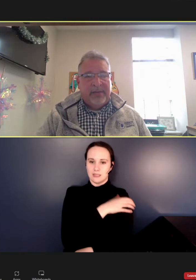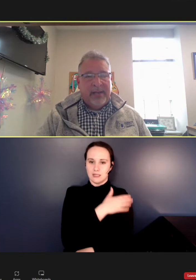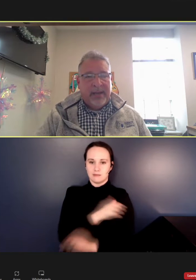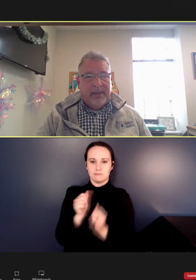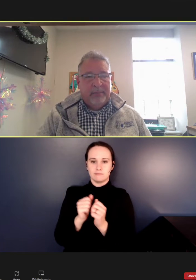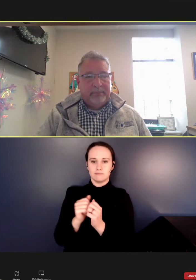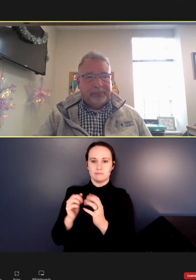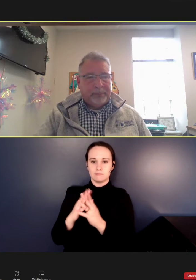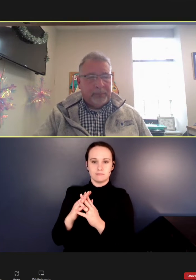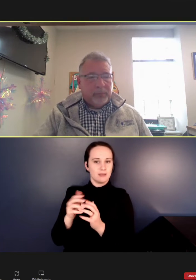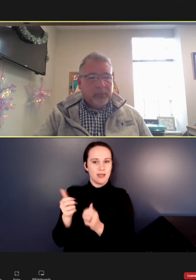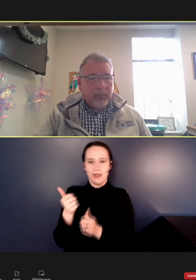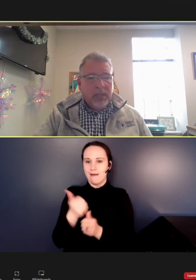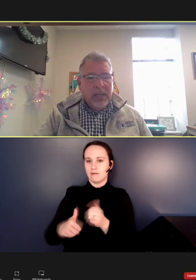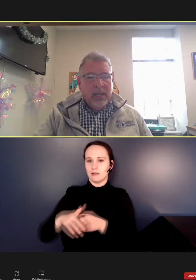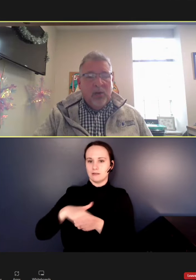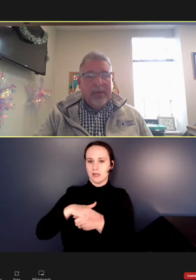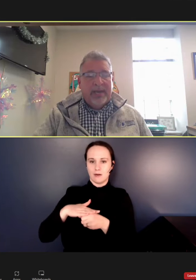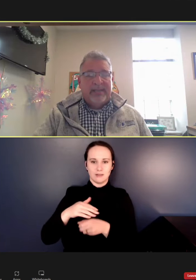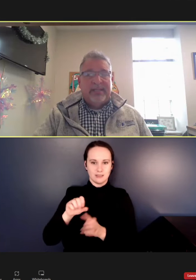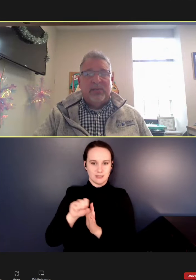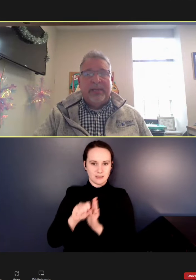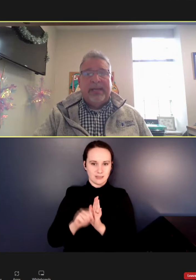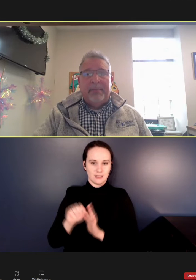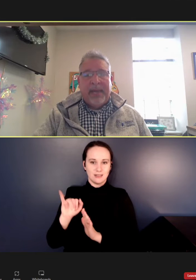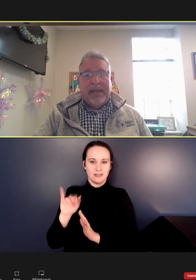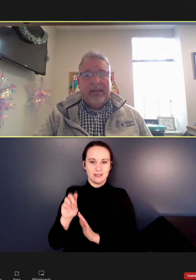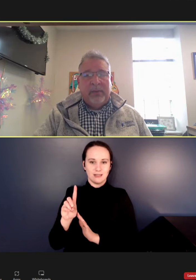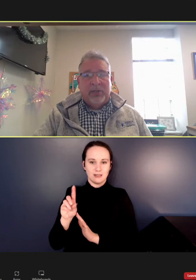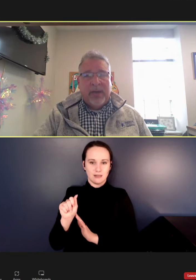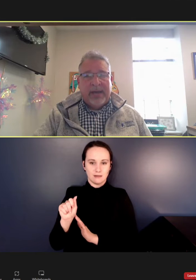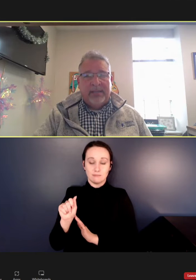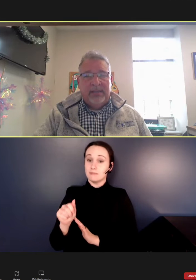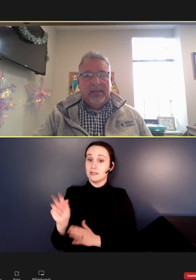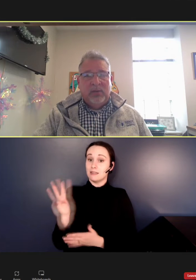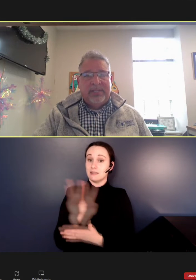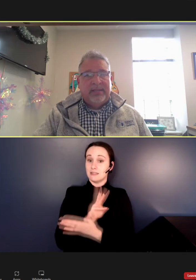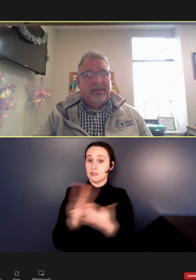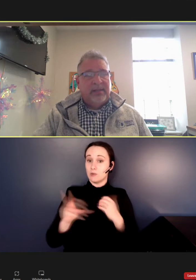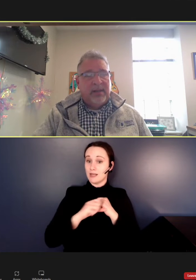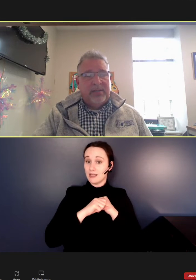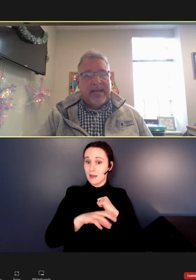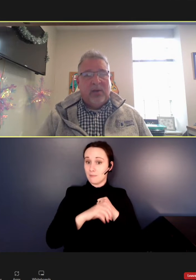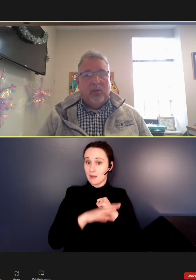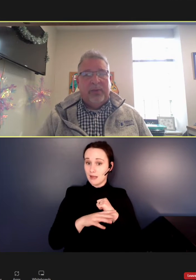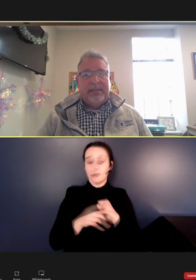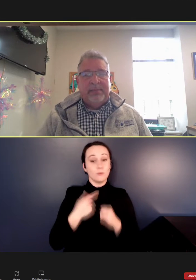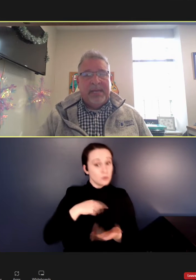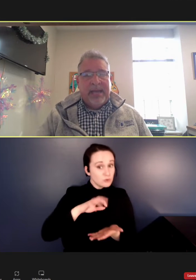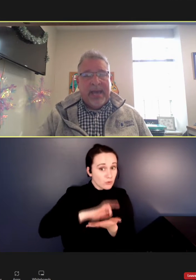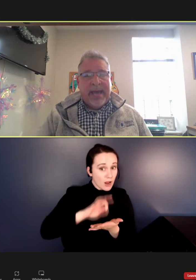of Indiana. We had a six-week campaign that we tracked. We sent these letters out. We did media